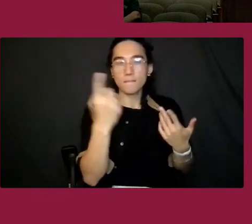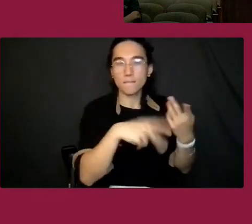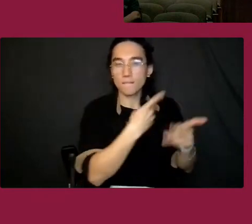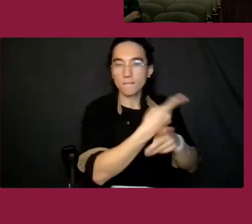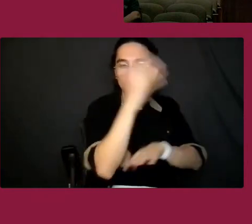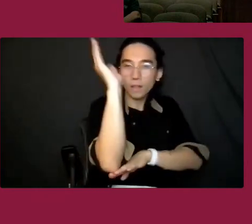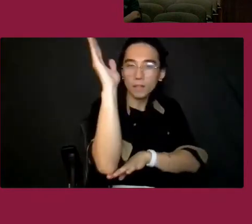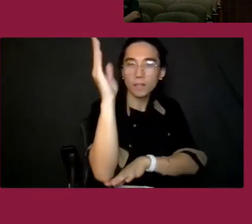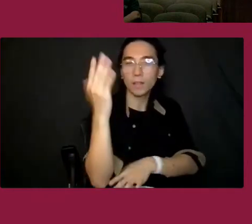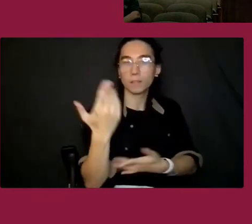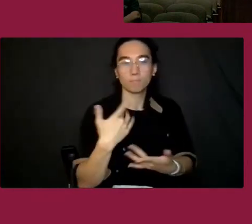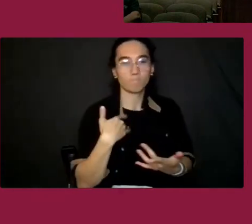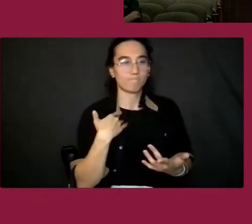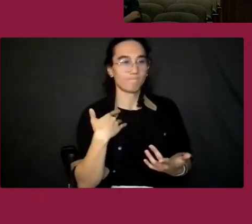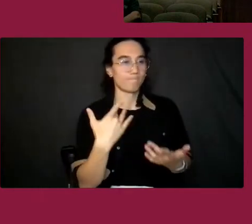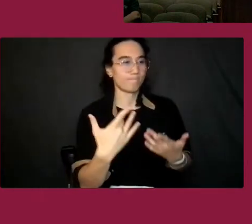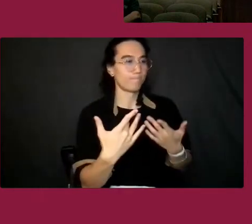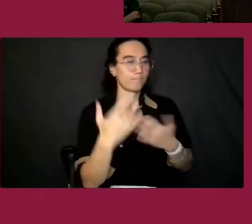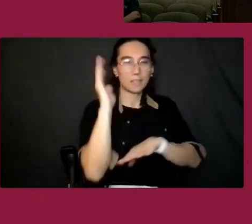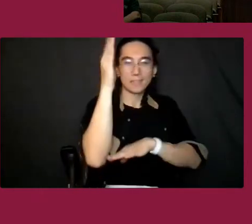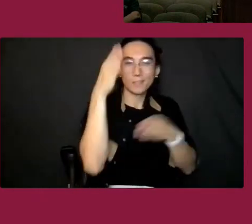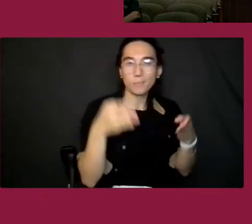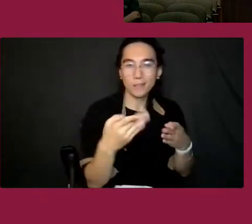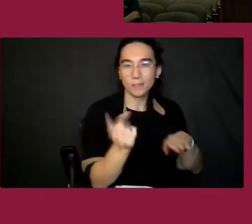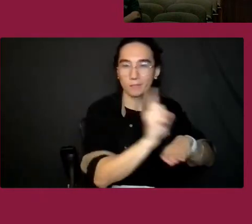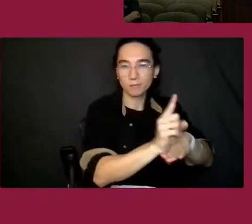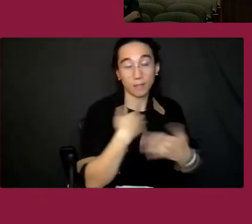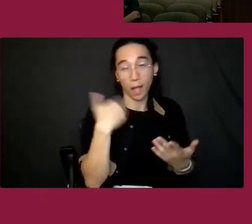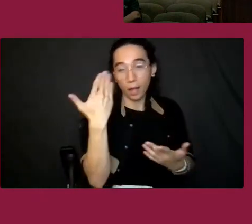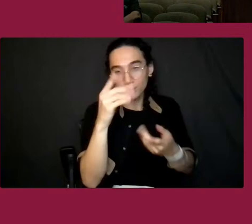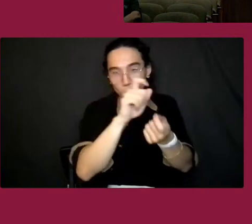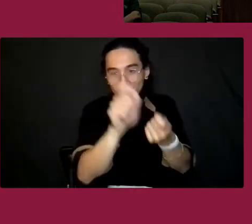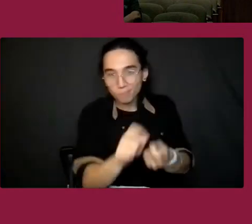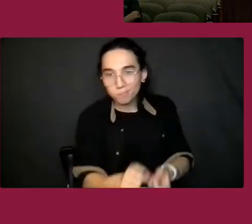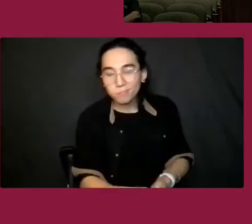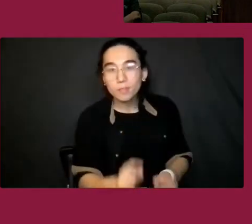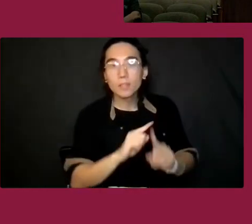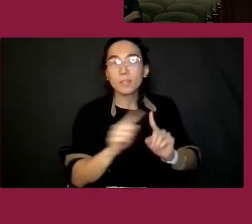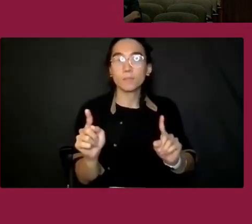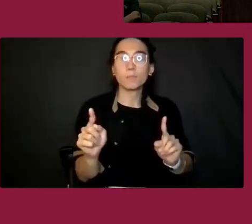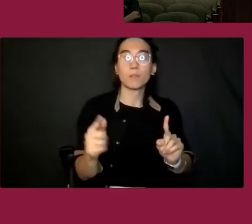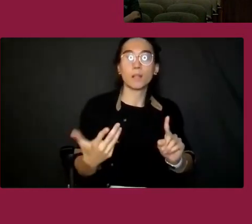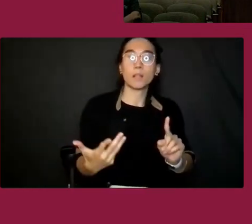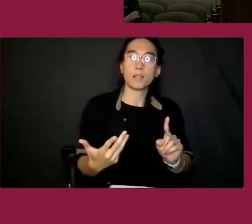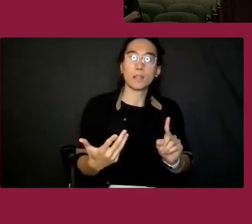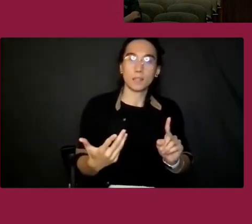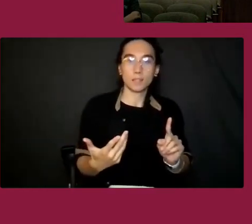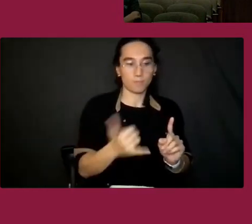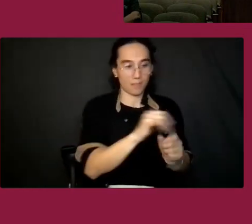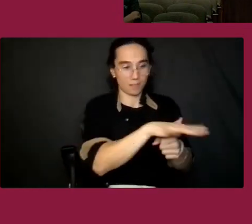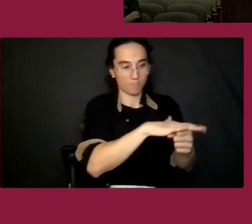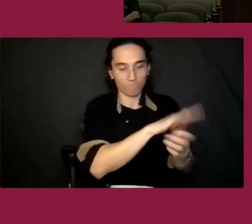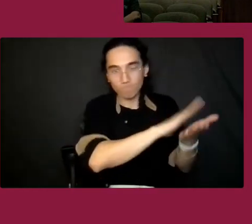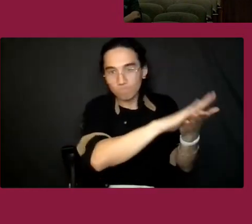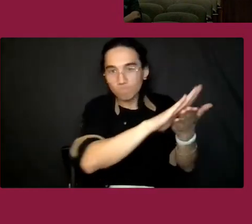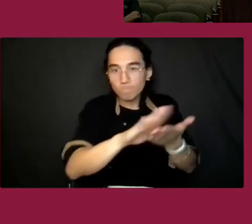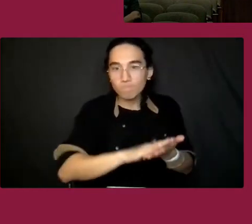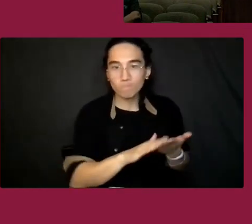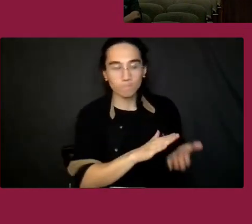I don't know the details of that, but our space is a little more clean now, and it's very presentable, and it's also really